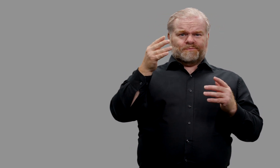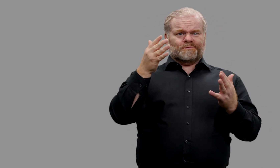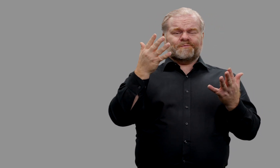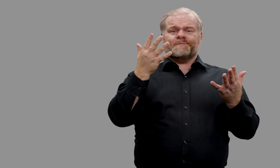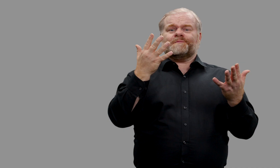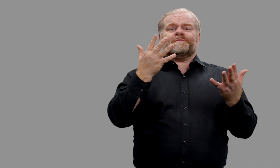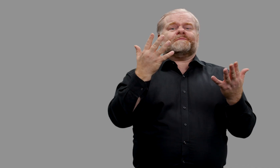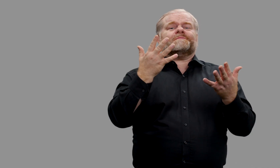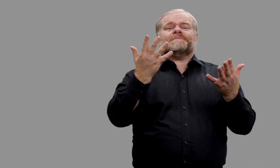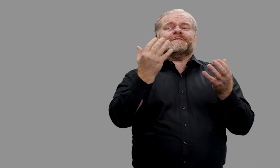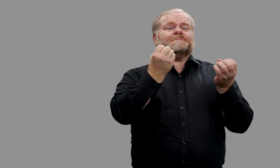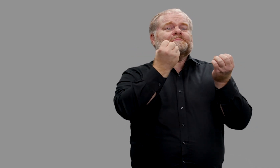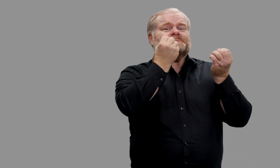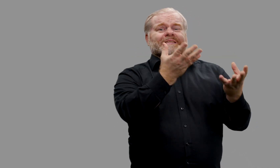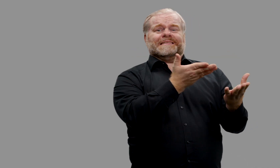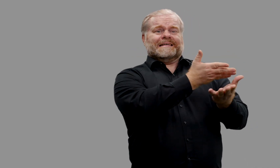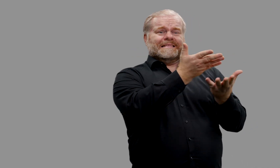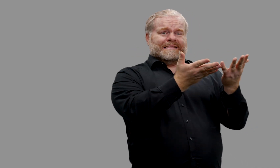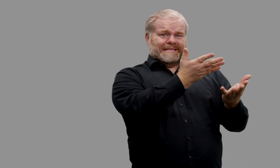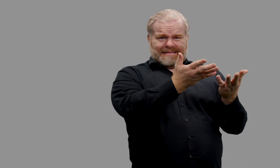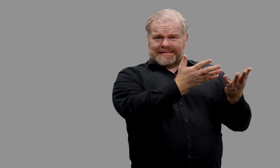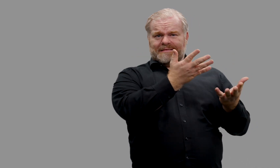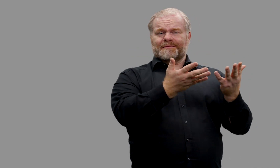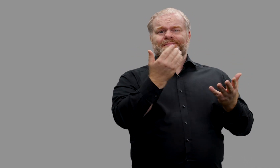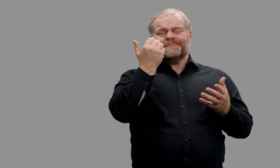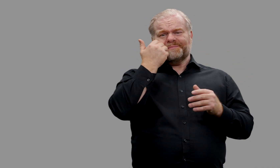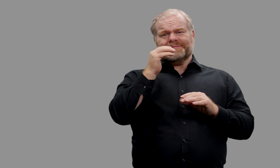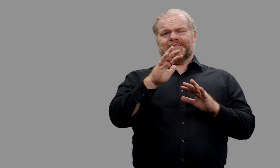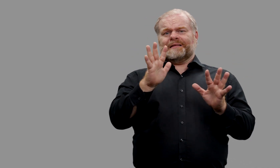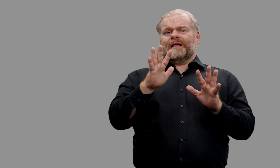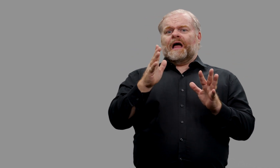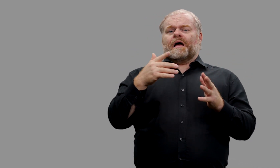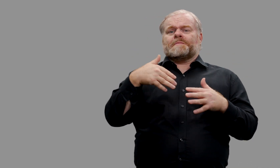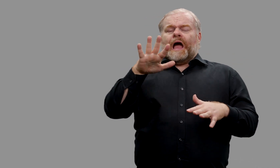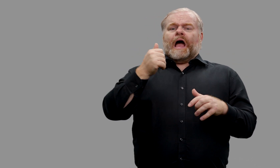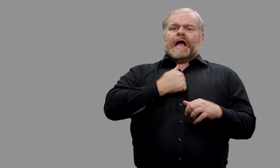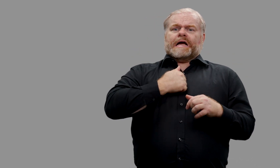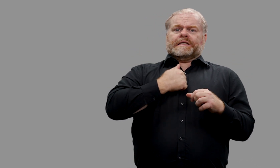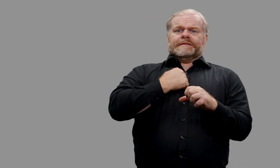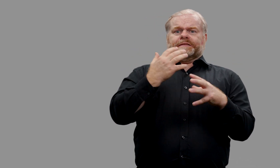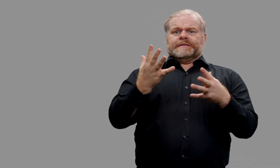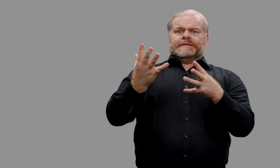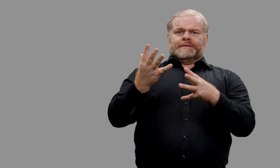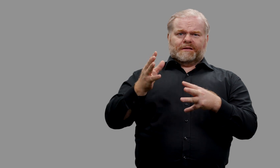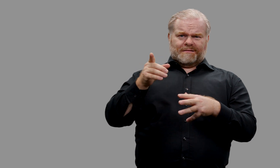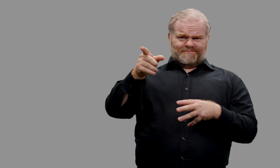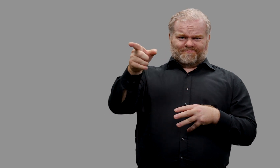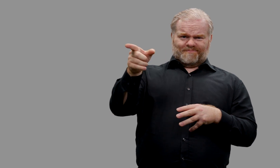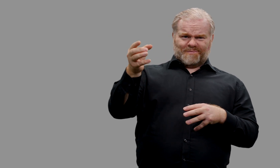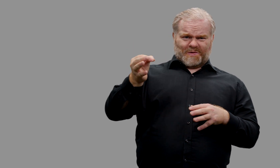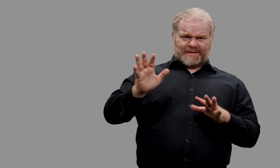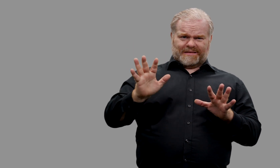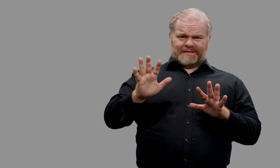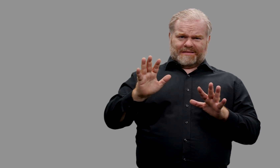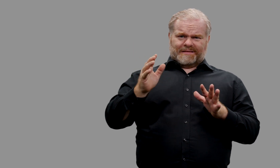And no matter what happened to you— you mustn’t frighten her.